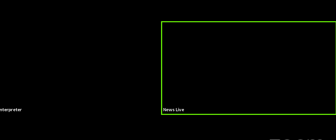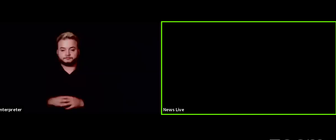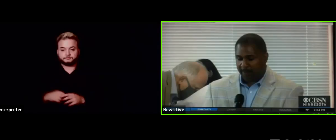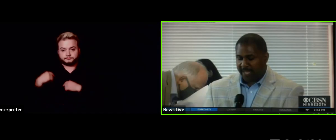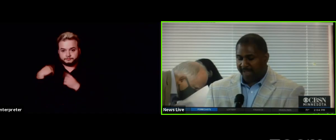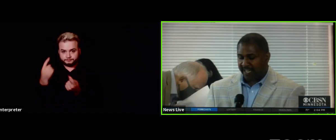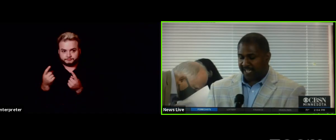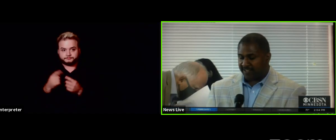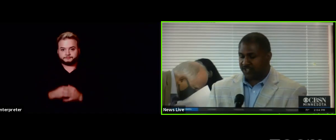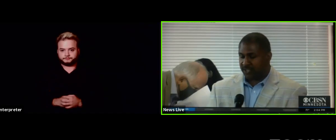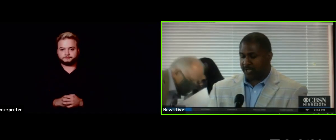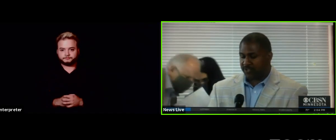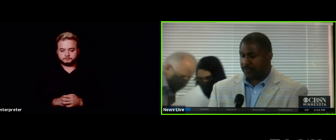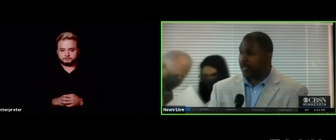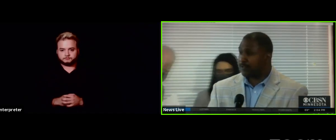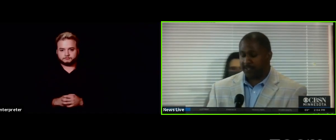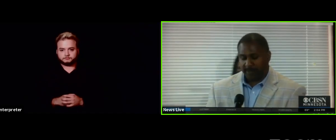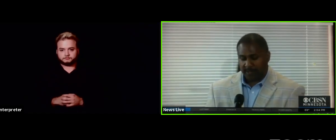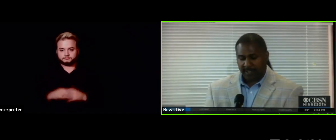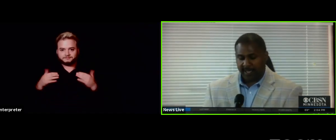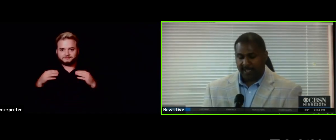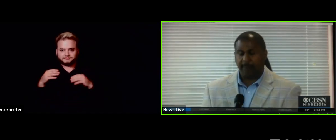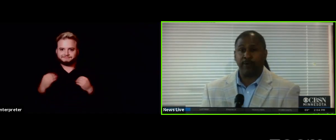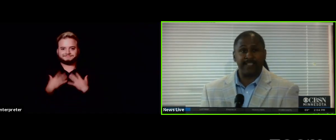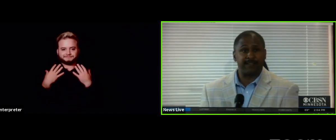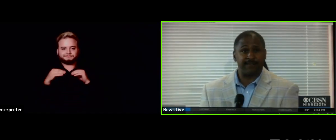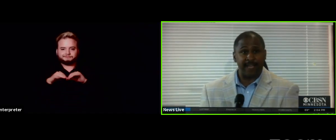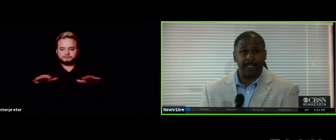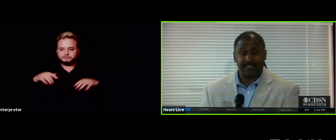Dr. Thomas Adams: … we have an intergenerational housing community comprised of families and